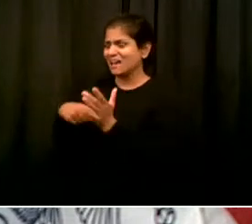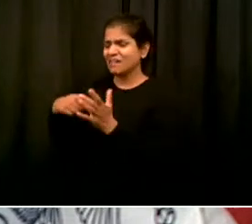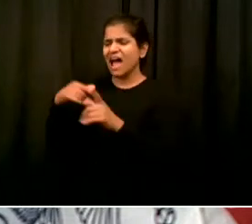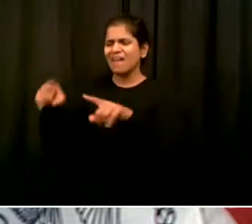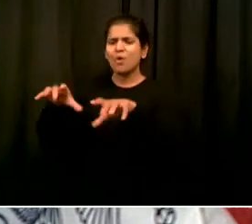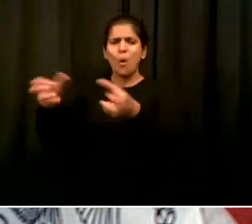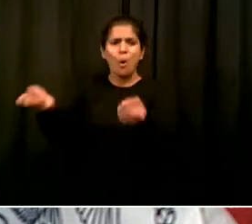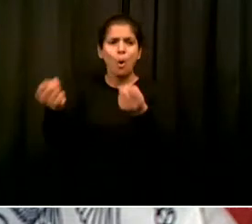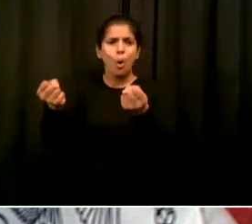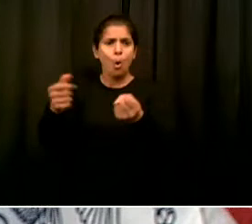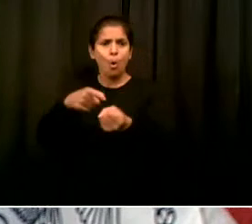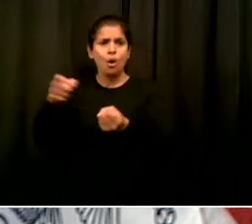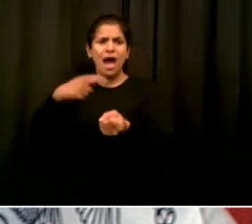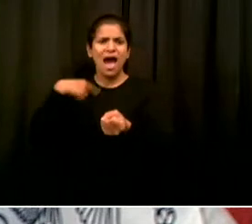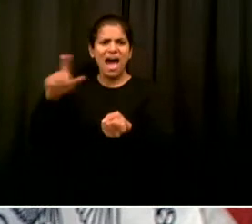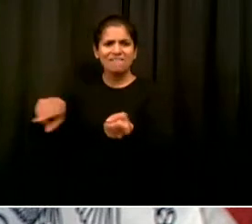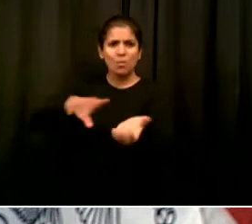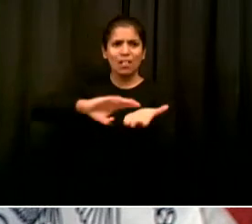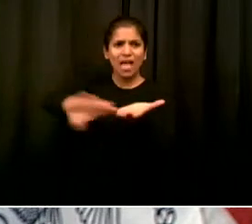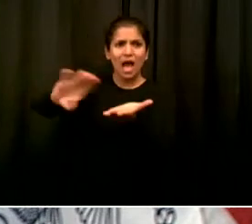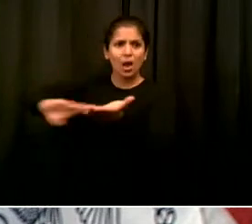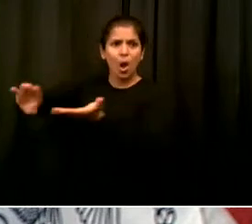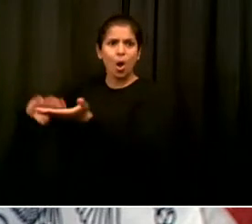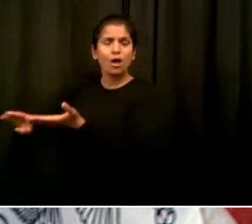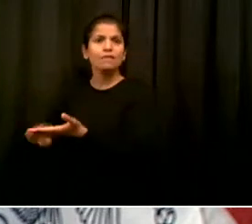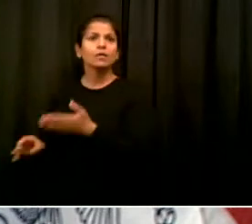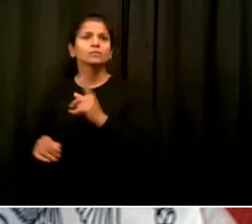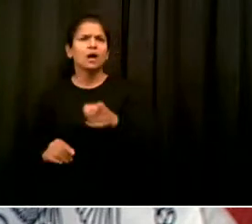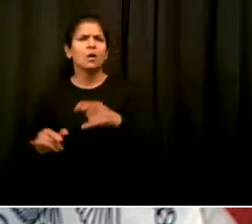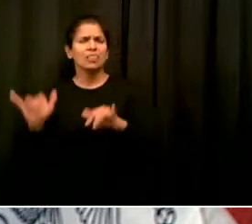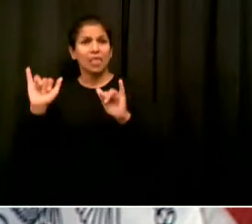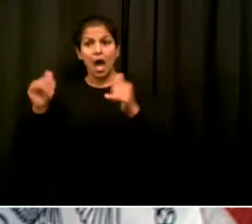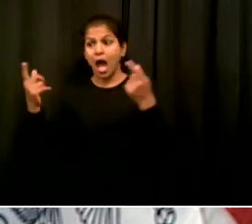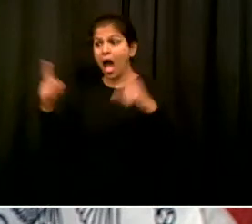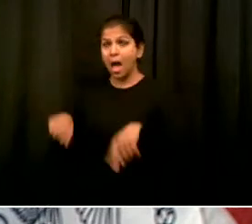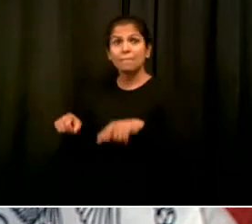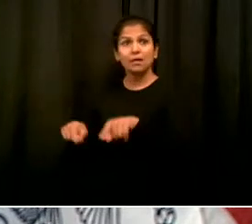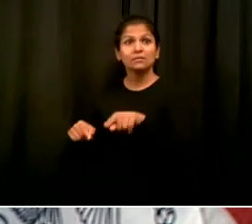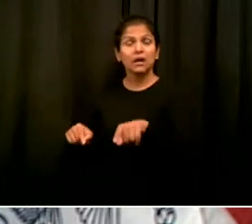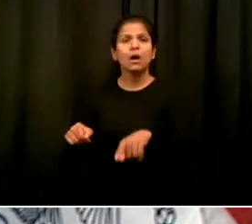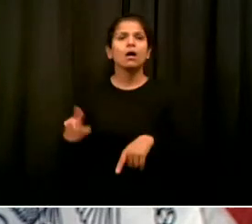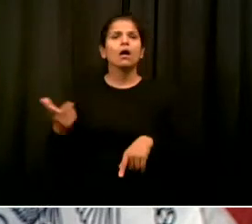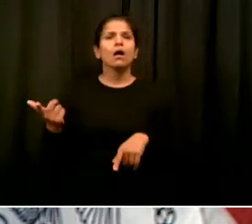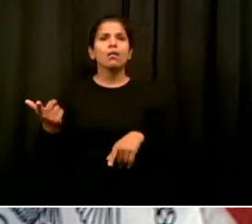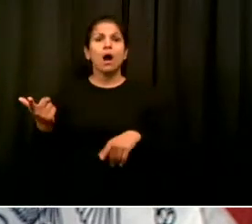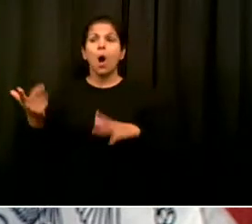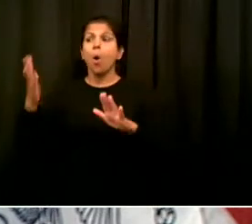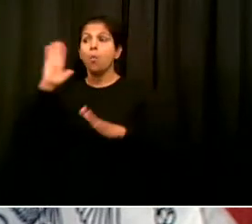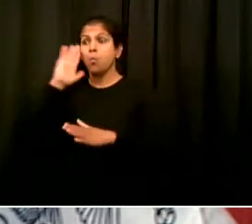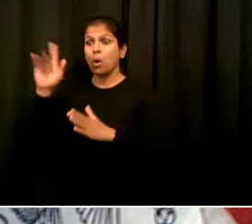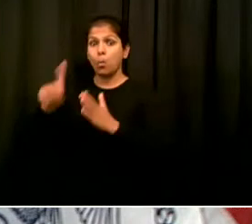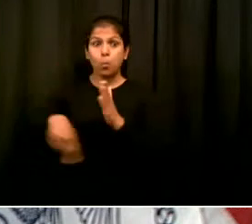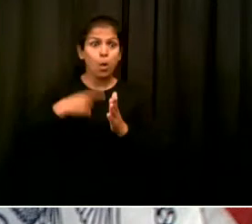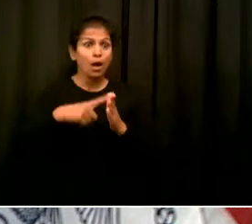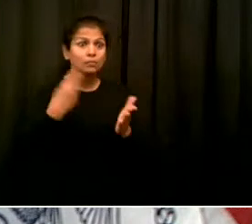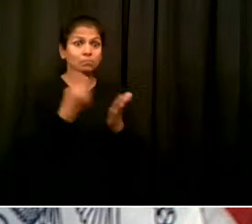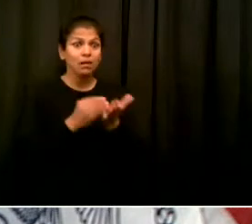FURLOUGHS, WAGE FREREESEZ , LAYOFFS, ALL OF THE ABOVE. A LOT OF DIDIFFERENT PIECES THERE. THE MOMOST POIMRTRTT ANPPECIE IS THE HEALTH